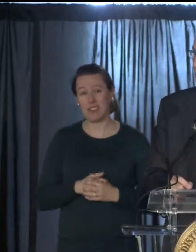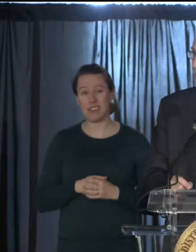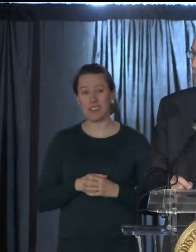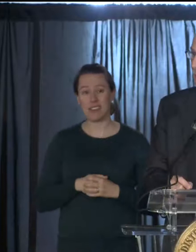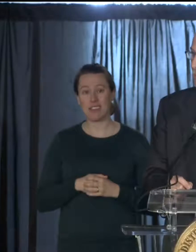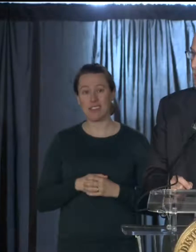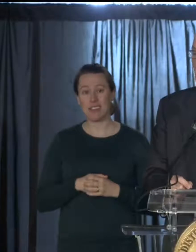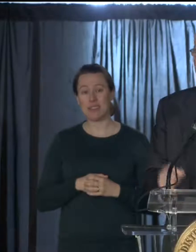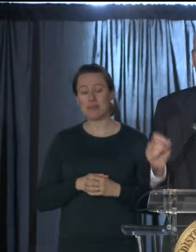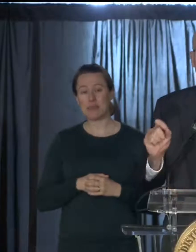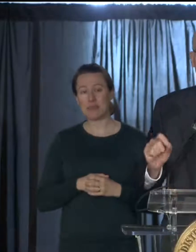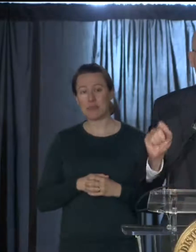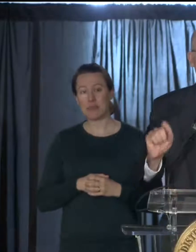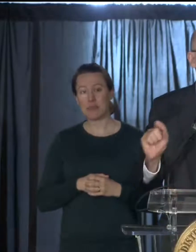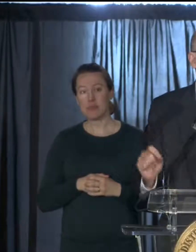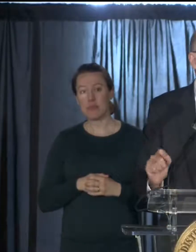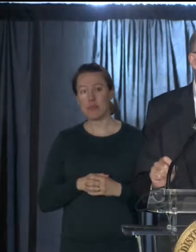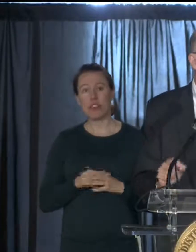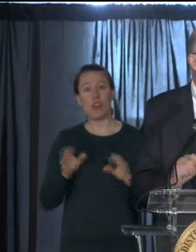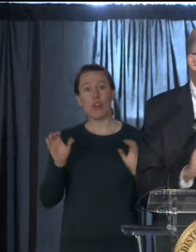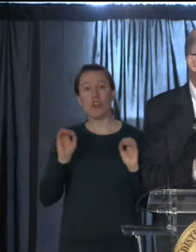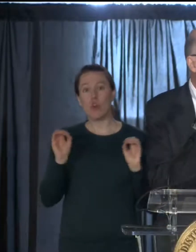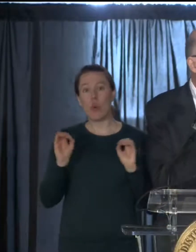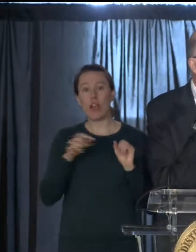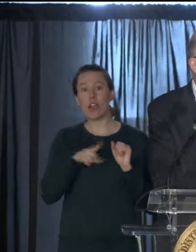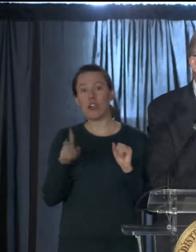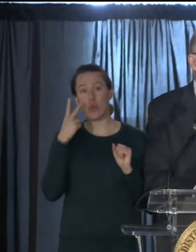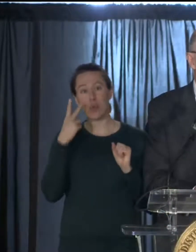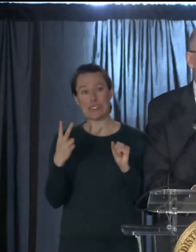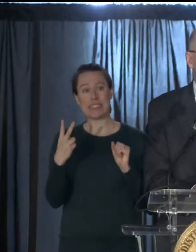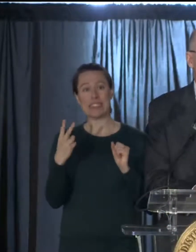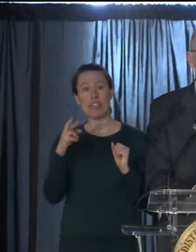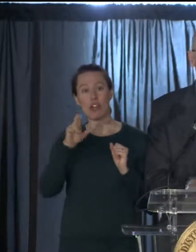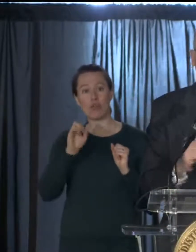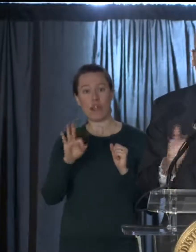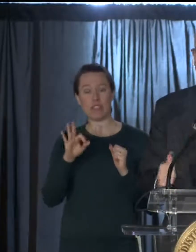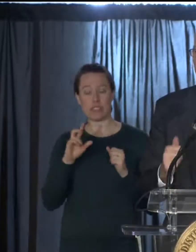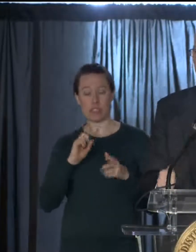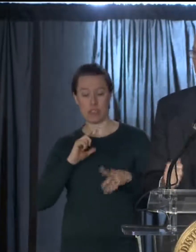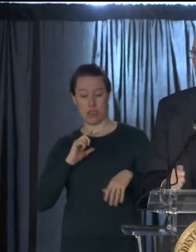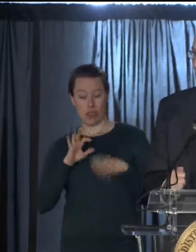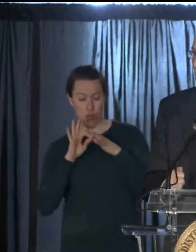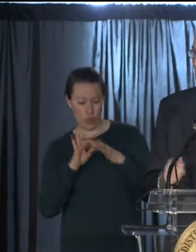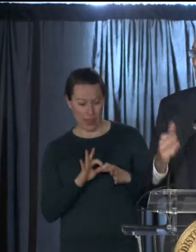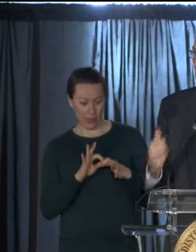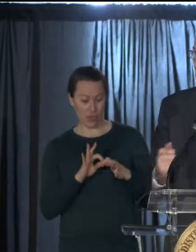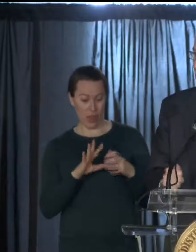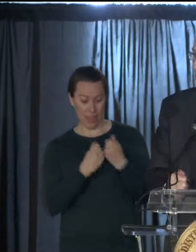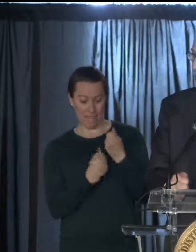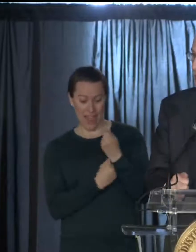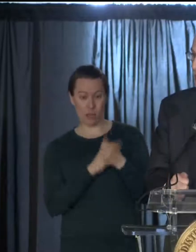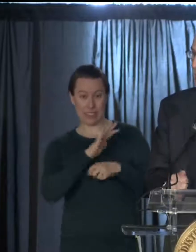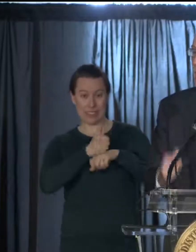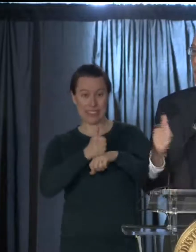PAPERS WILL YOU SEE ANY REFERENCE THAT IT WAS THE INTENT OF THE FOUNDING FATHERS TO TAKE AWAY OUR REPRESENTATION AND, IN